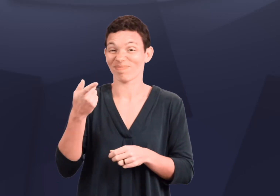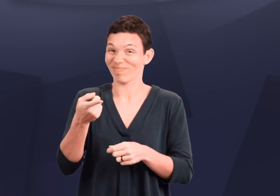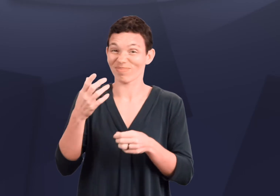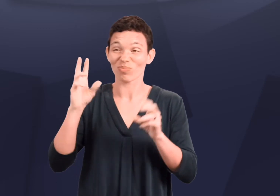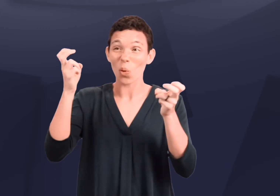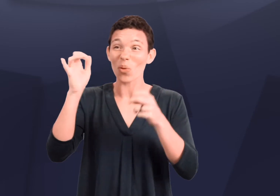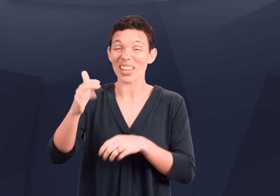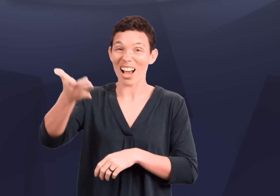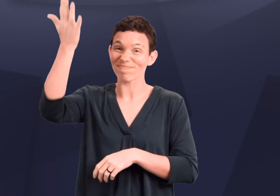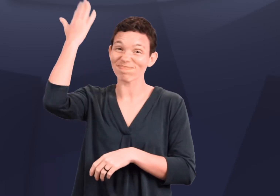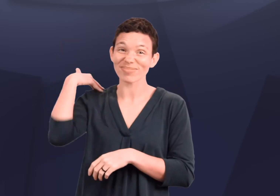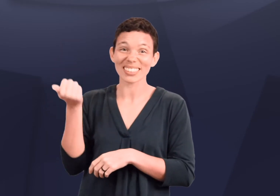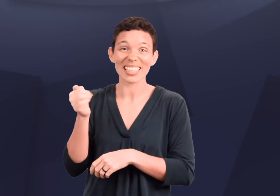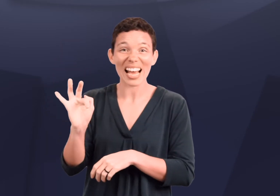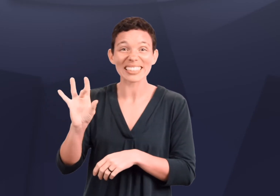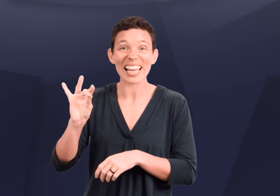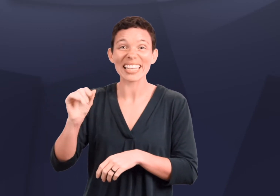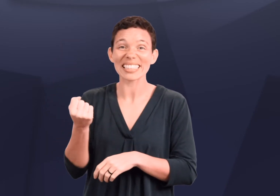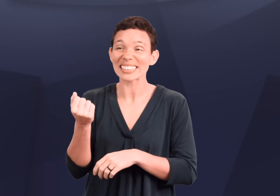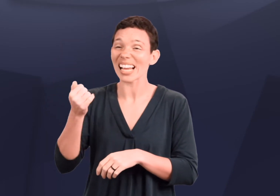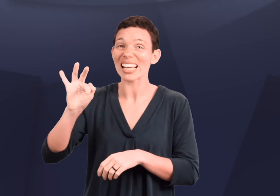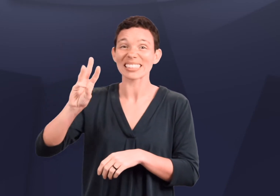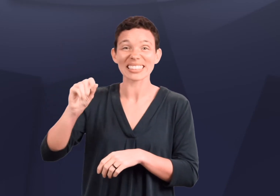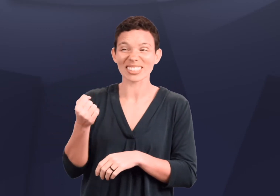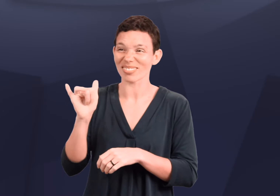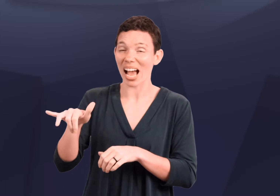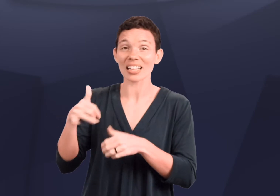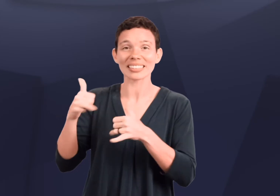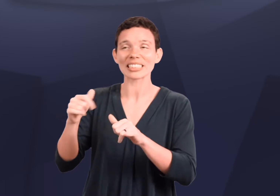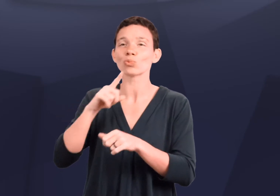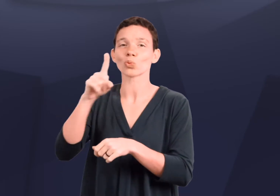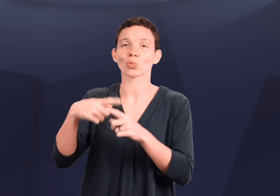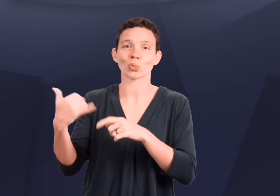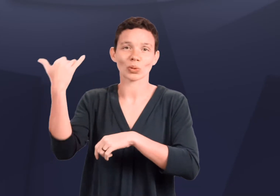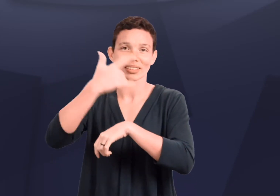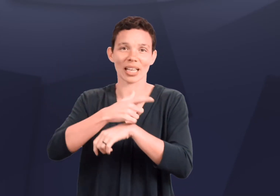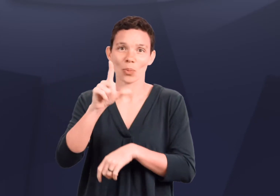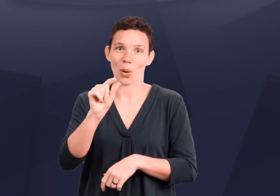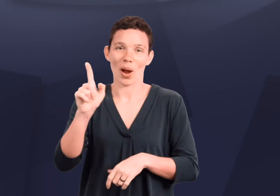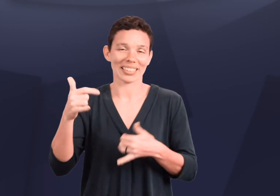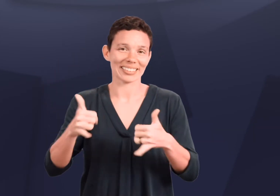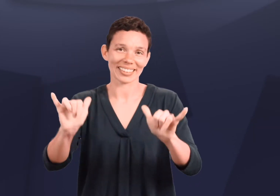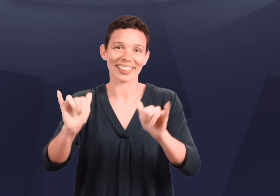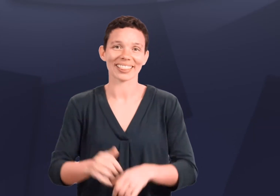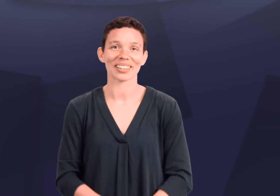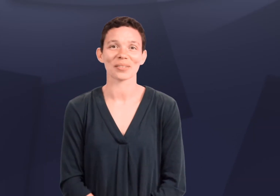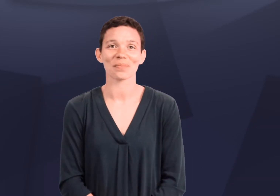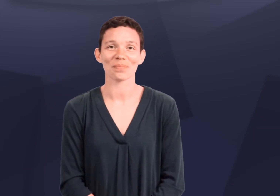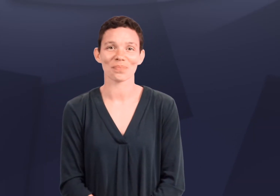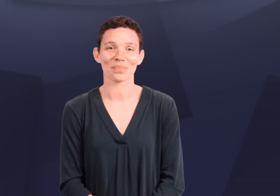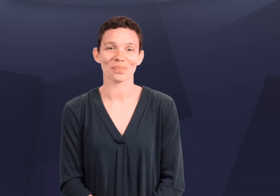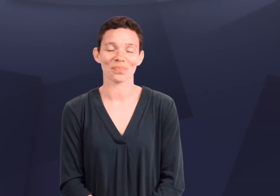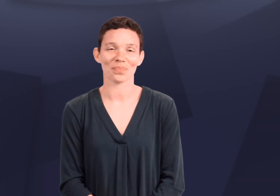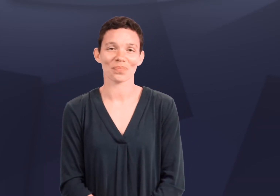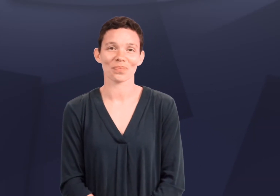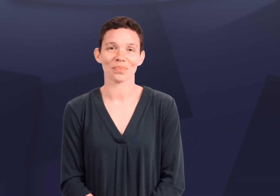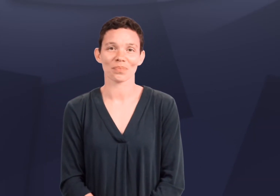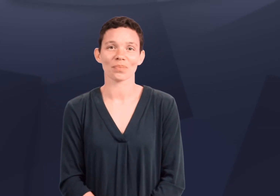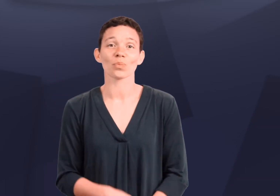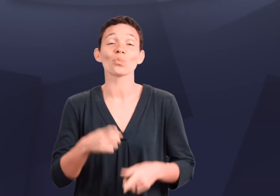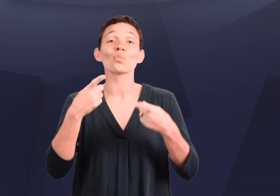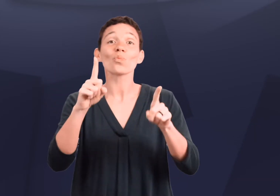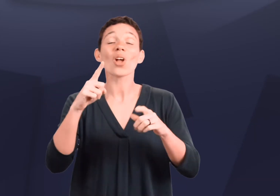Though Malcolm X said these words many years ago, they still ring true today in 2021.